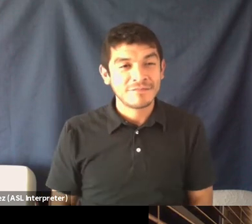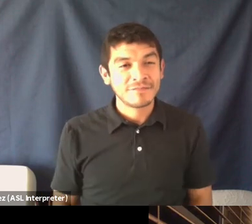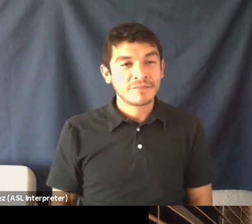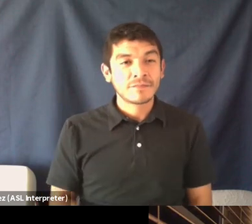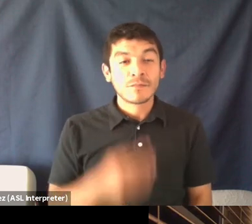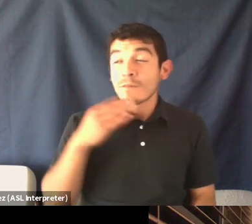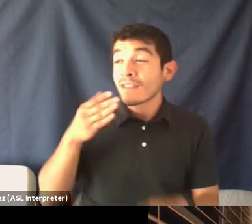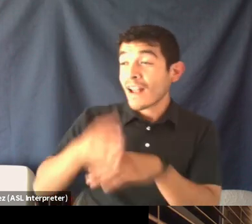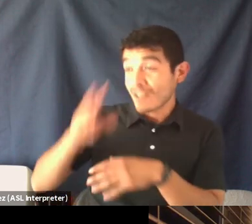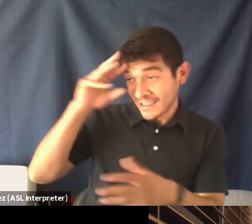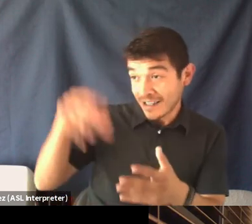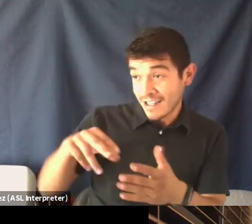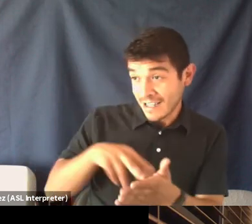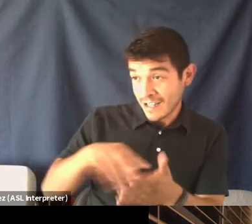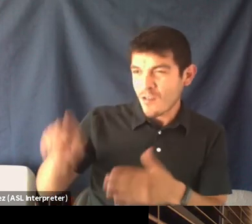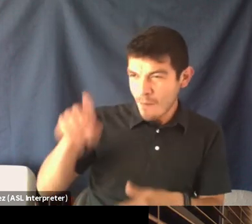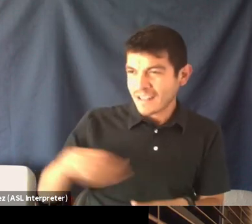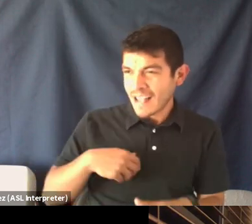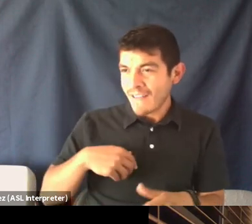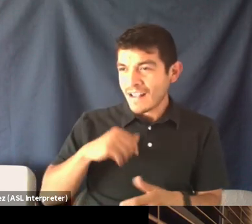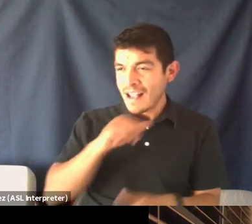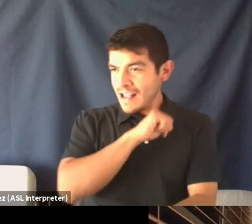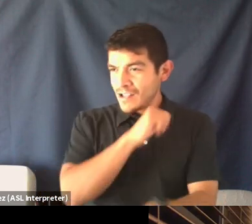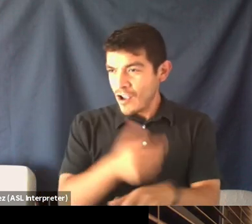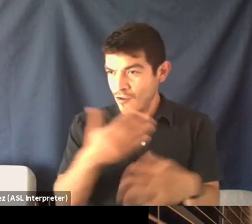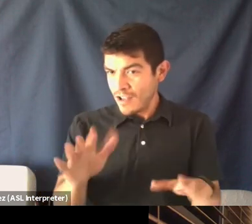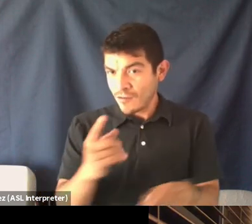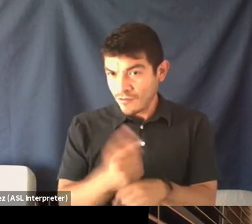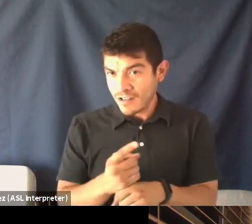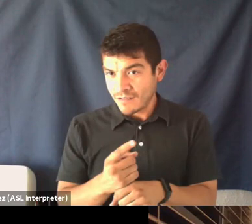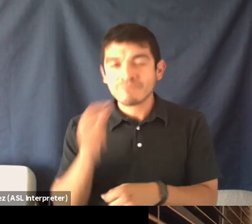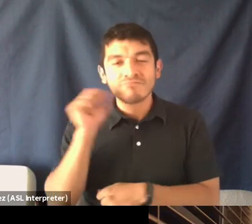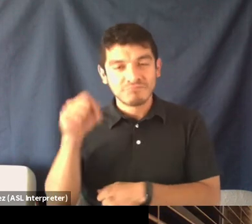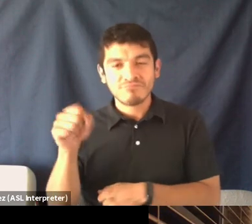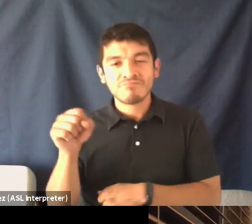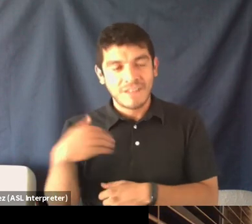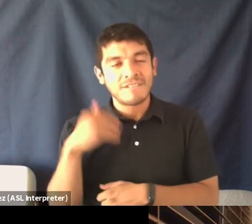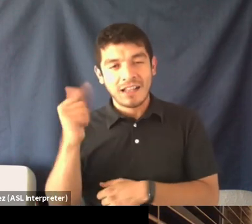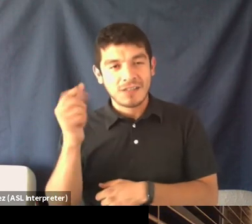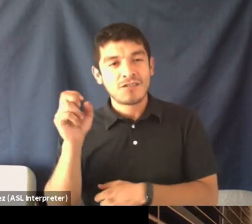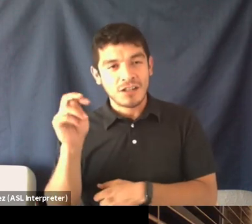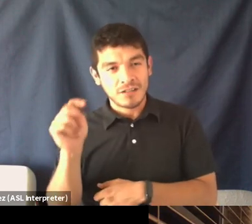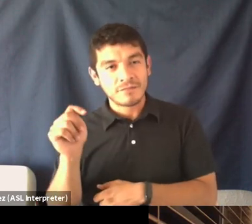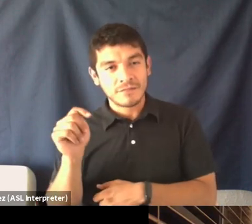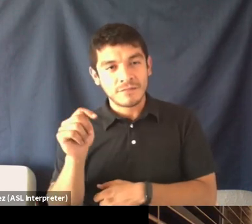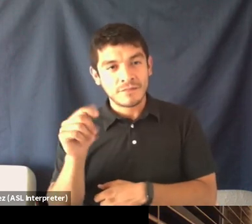you must have an agent already, right? I do, yeah. And so did, they got you some meetings